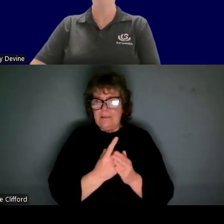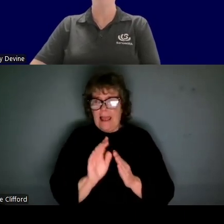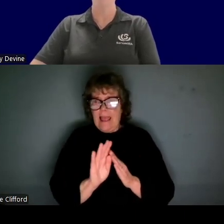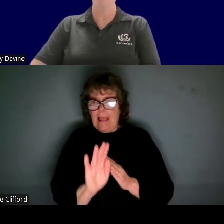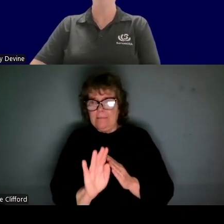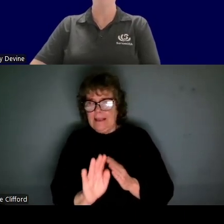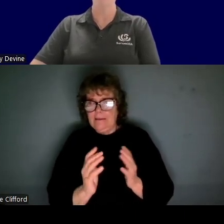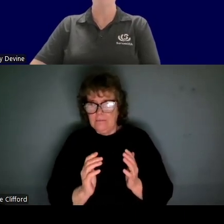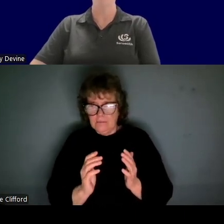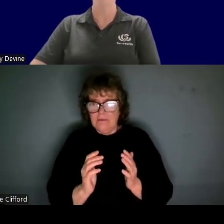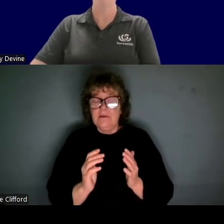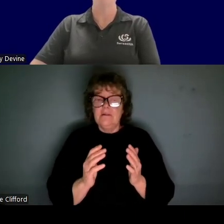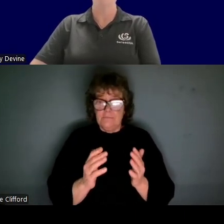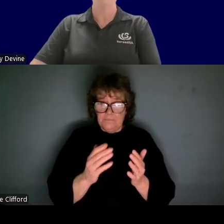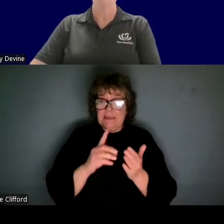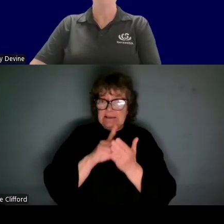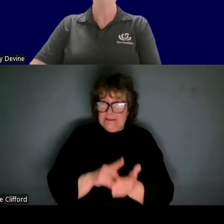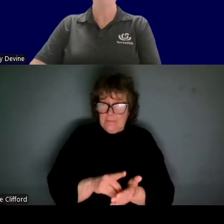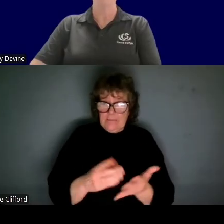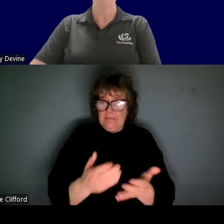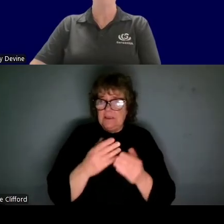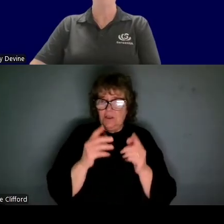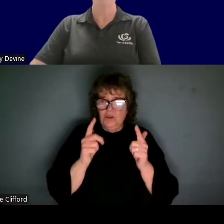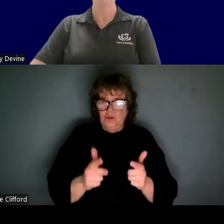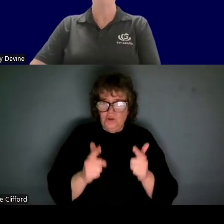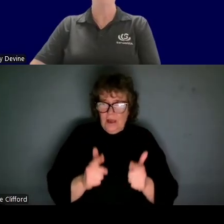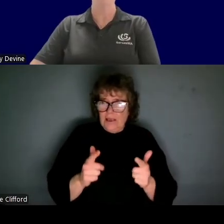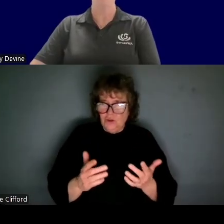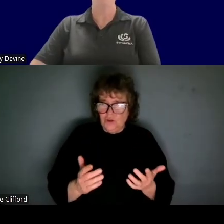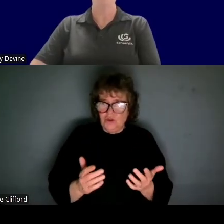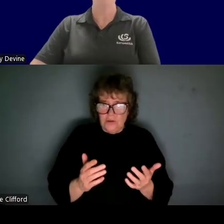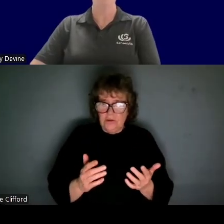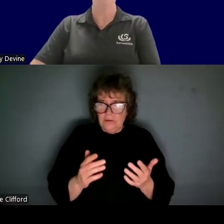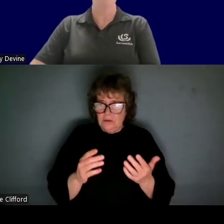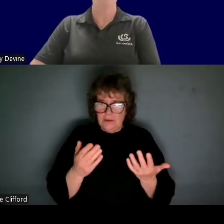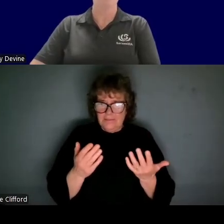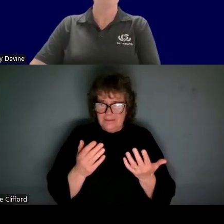reduction in independence is something commonly seen in environments with high staff turnover and